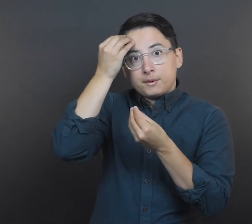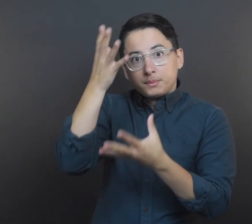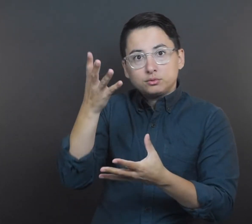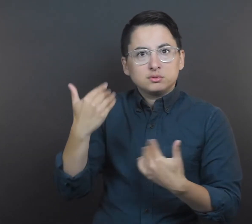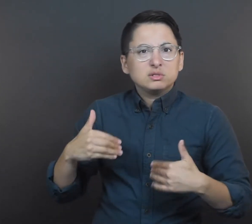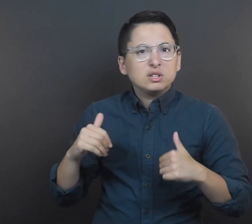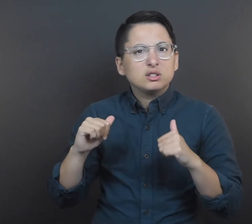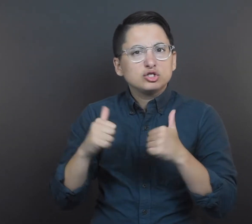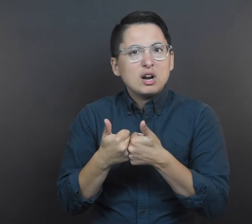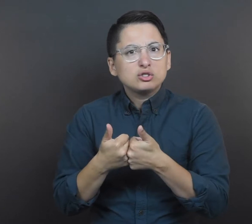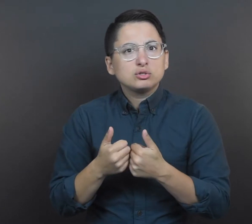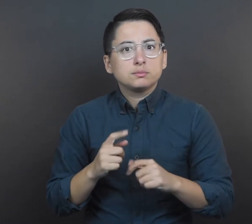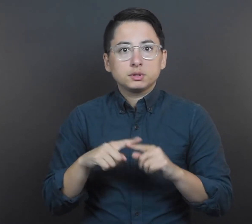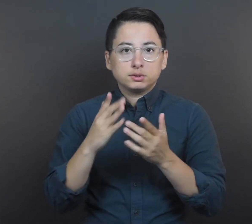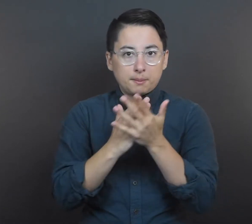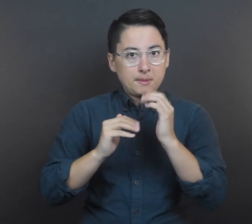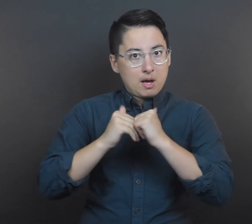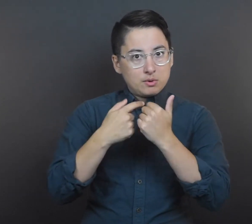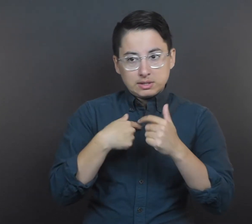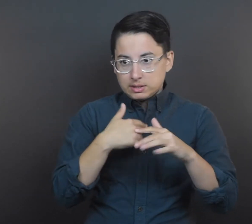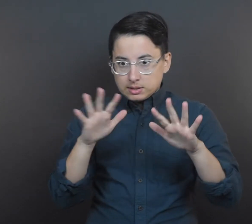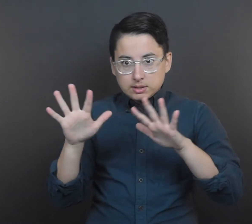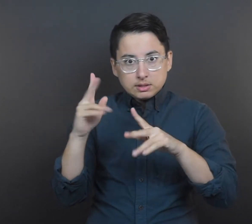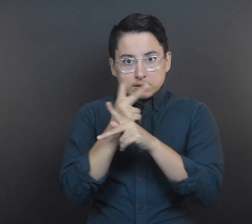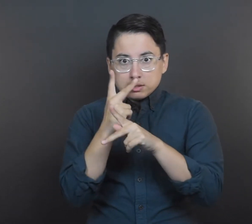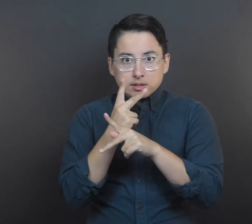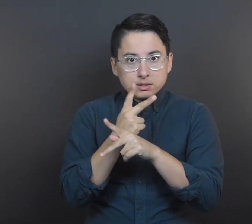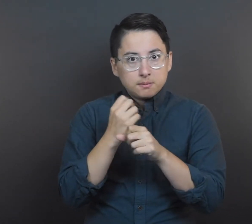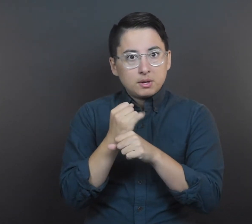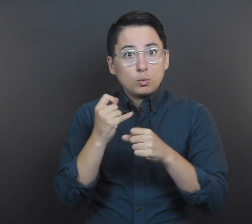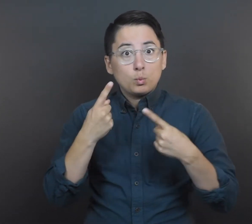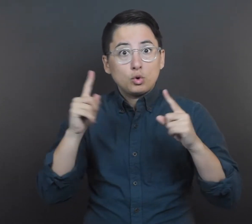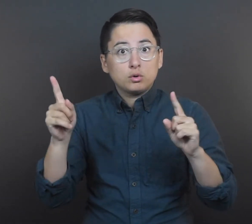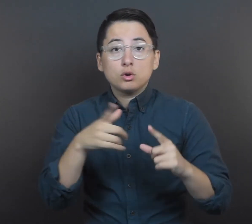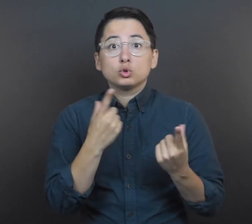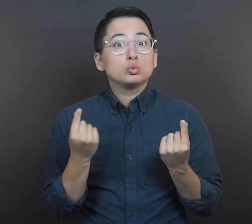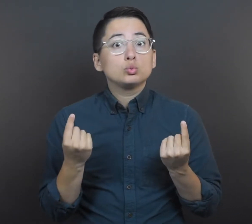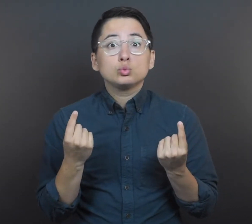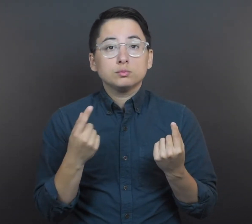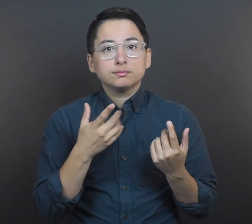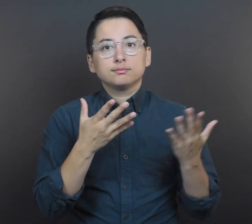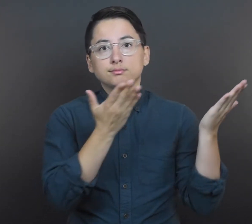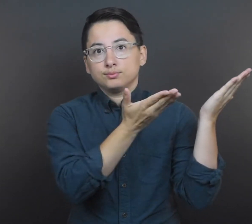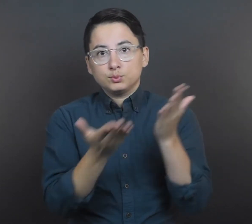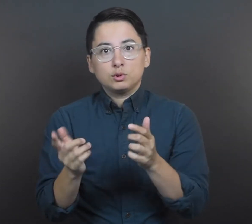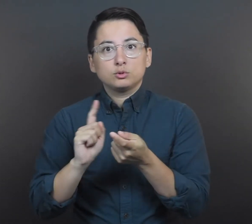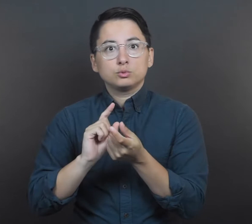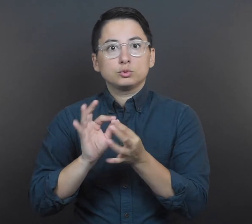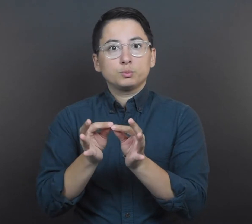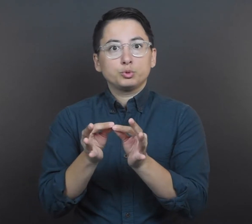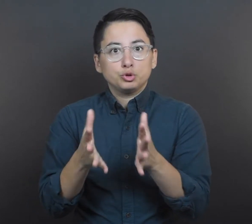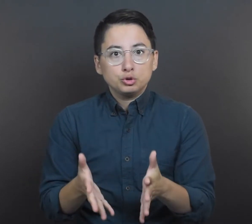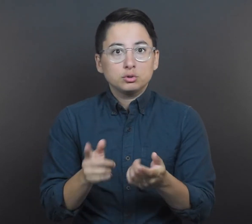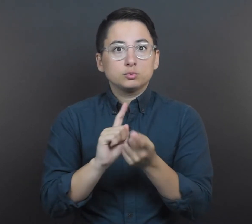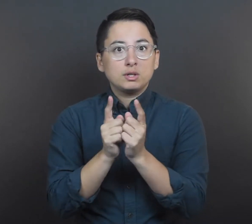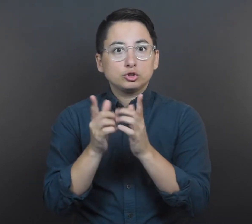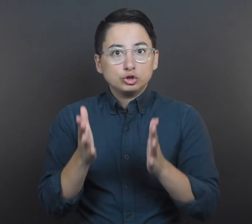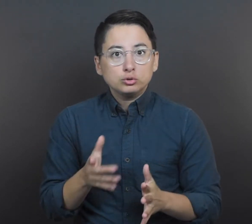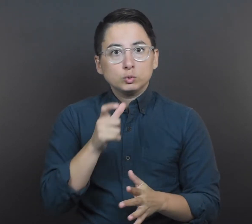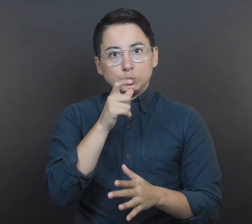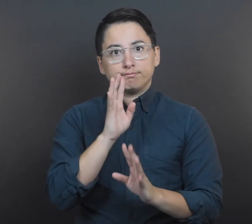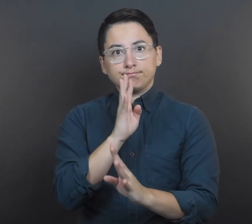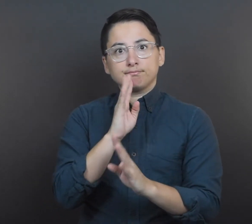make it work,” Mabel shared.